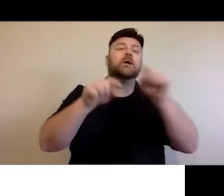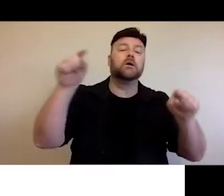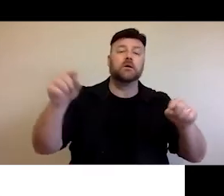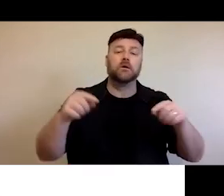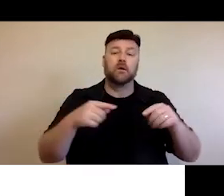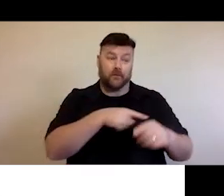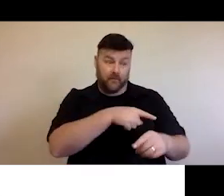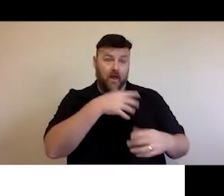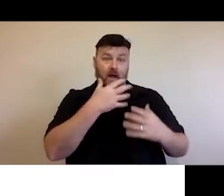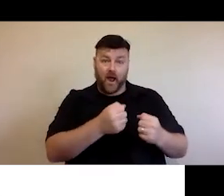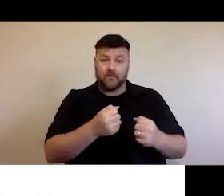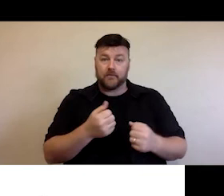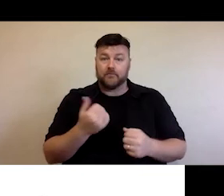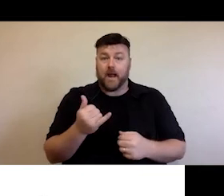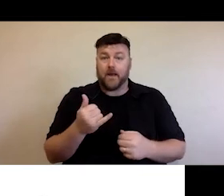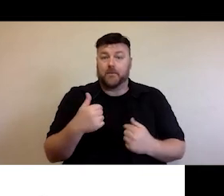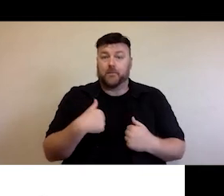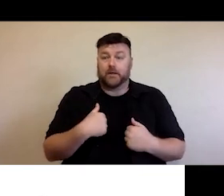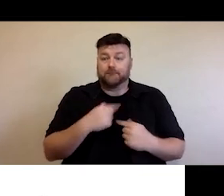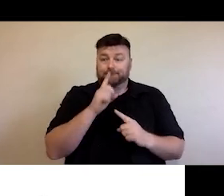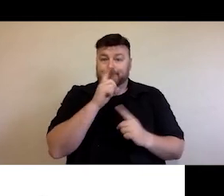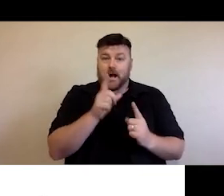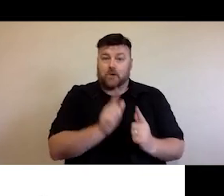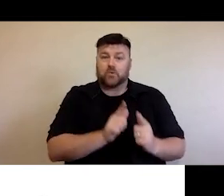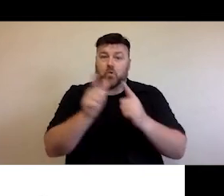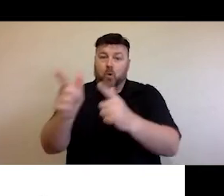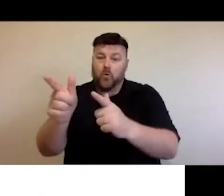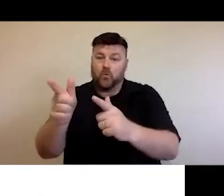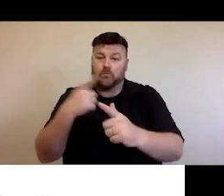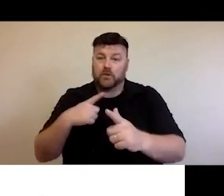fact that we may or may not be able to attend venues, that more people